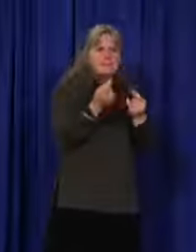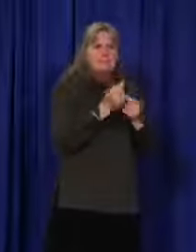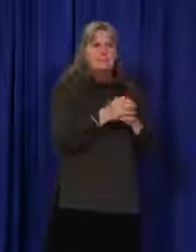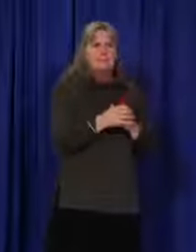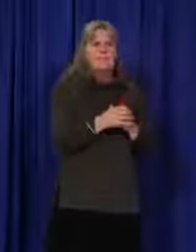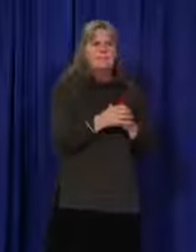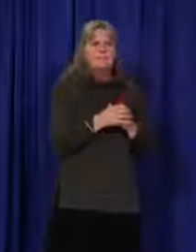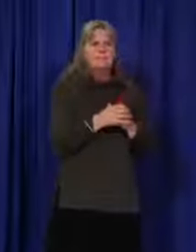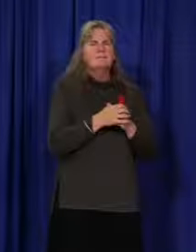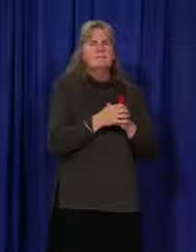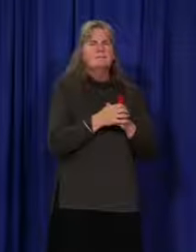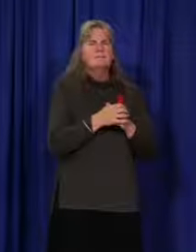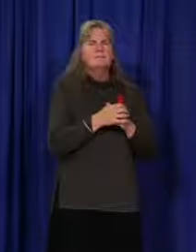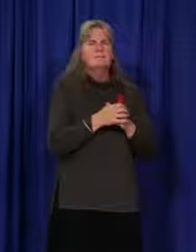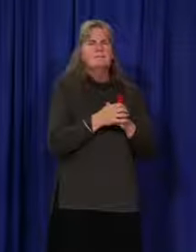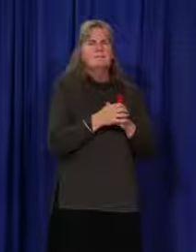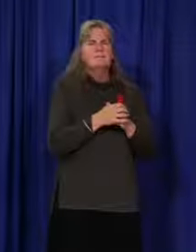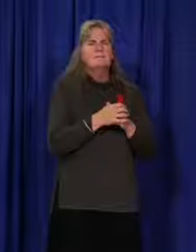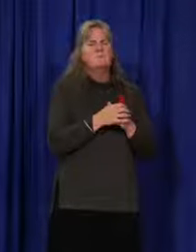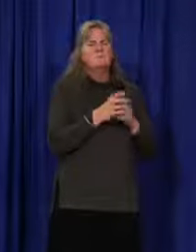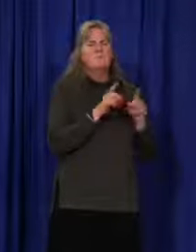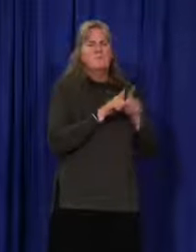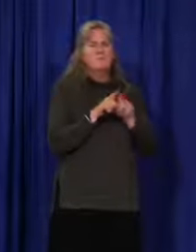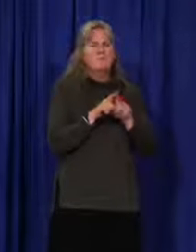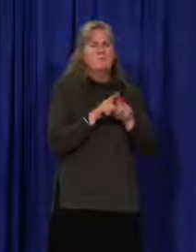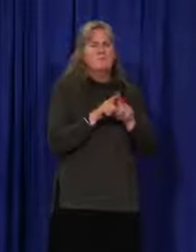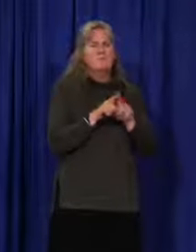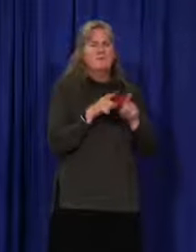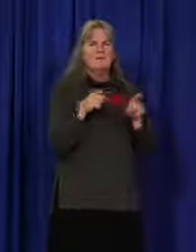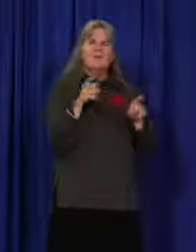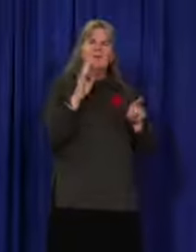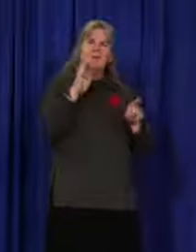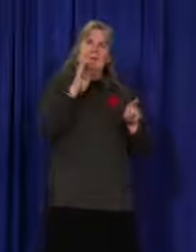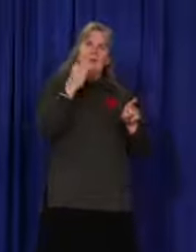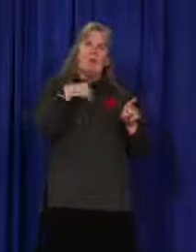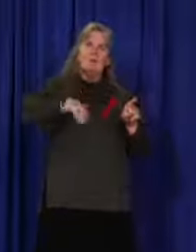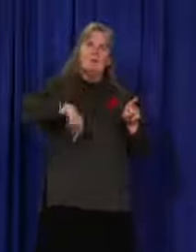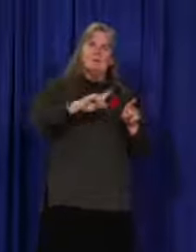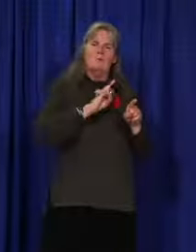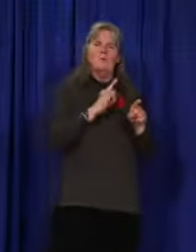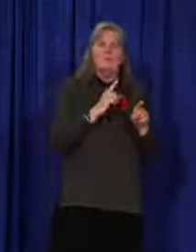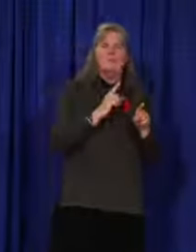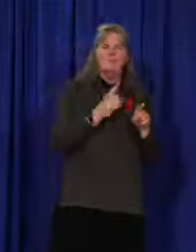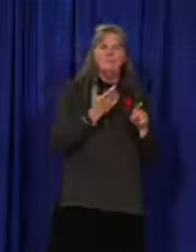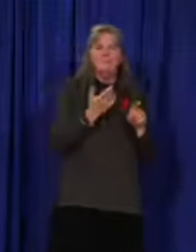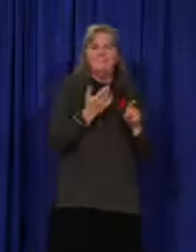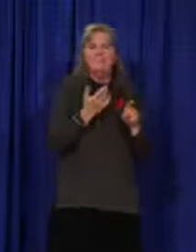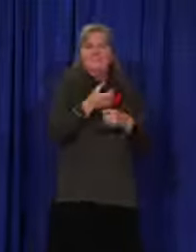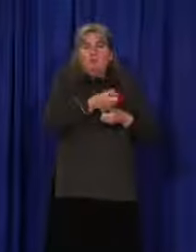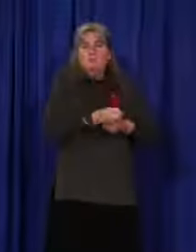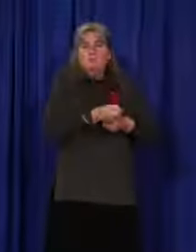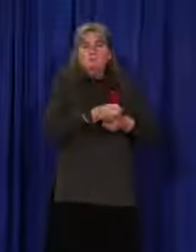music at community markets. If there are -- and I think others would be more or less